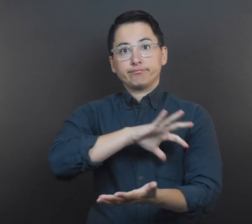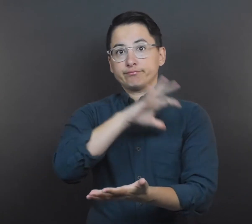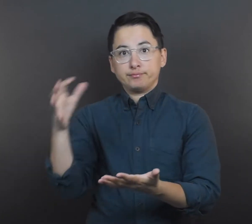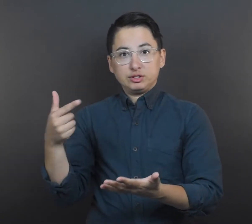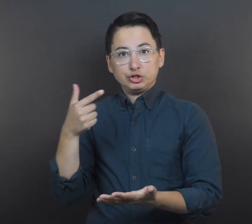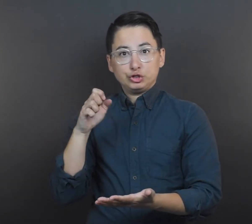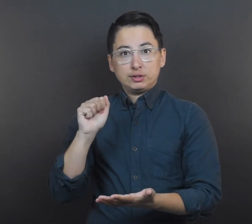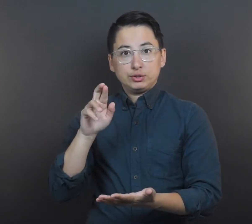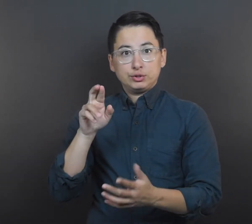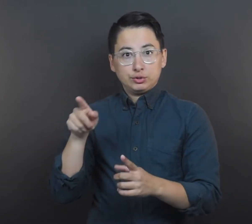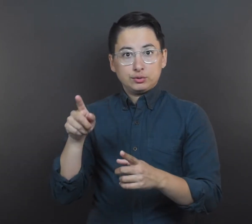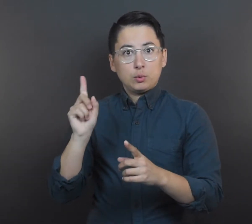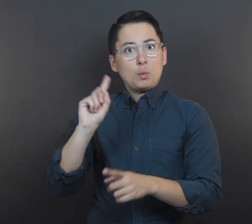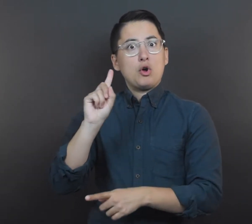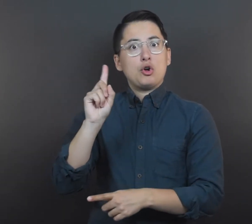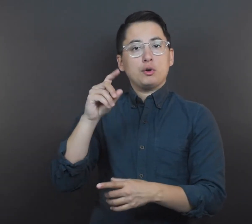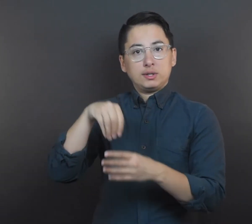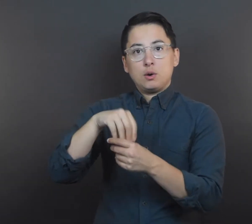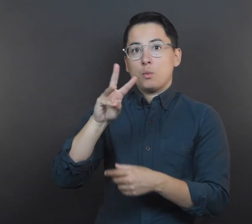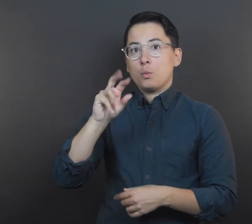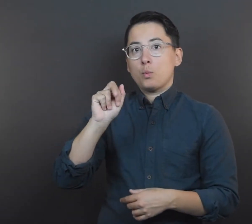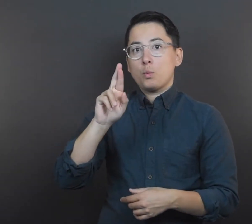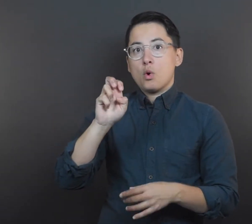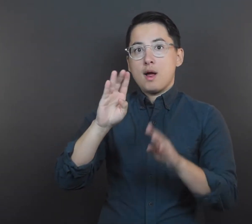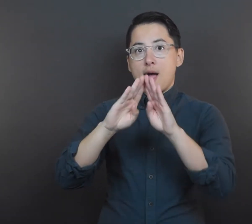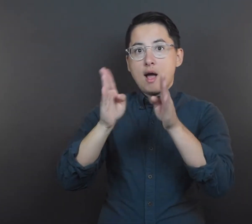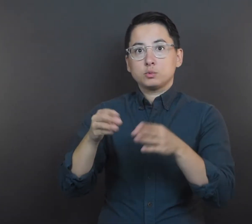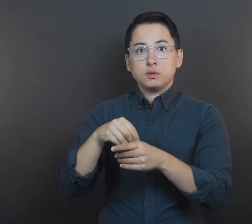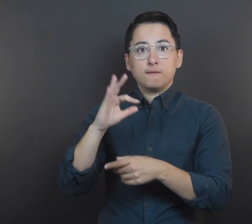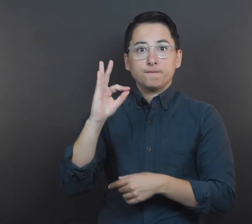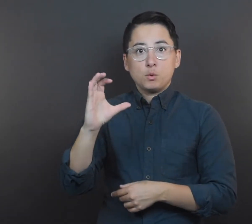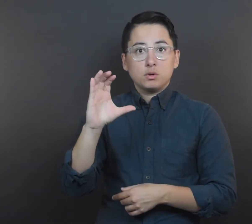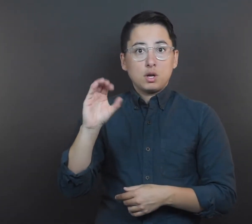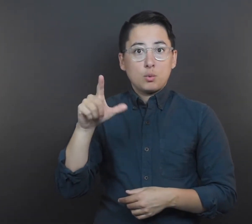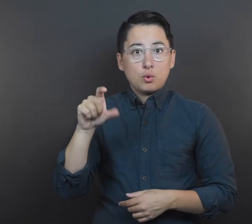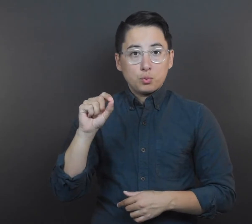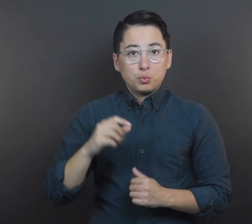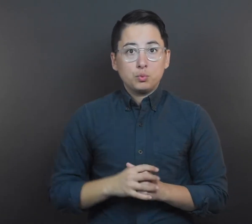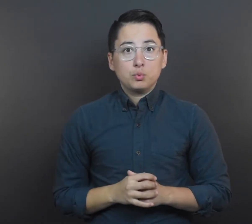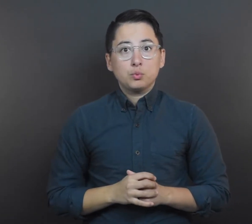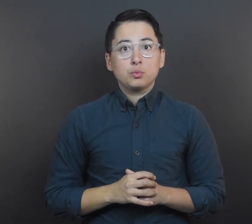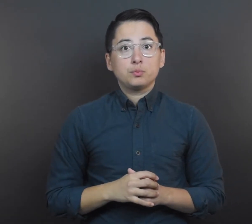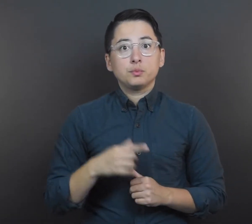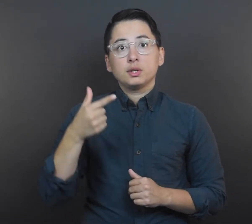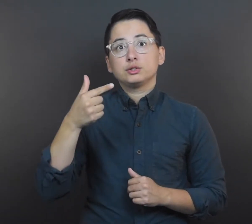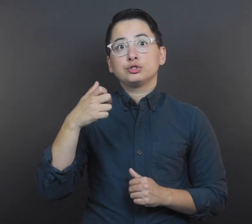CDC protective gear stored in a Fort Collins, Colorado, warehouse has been distributed to